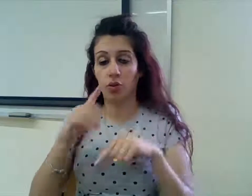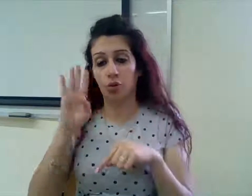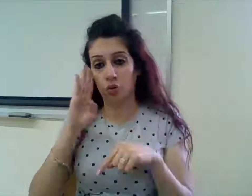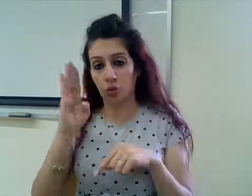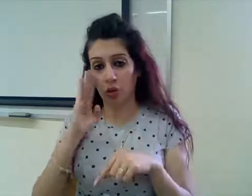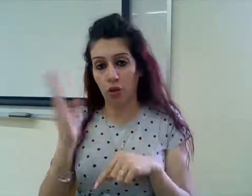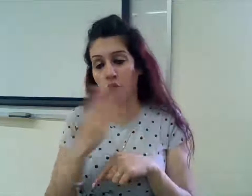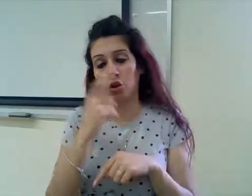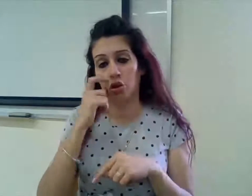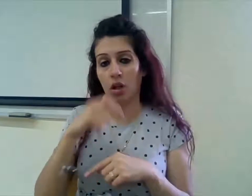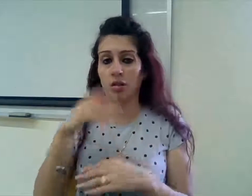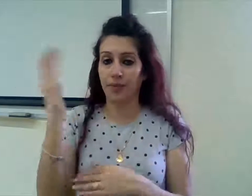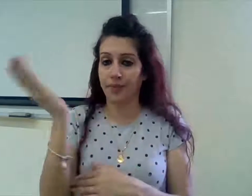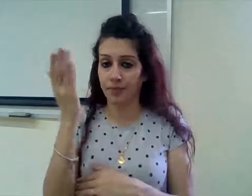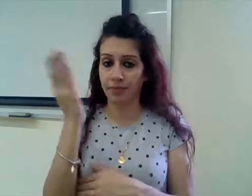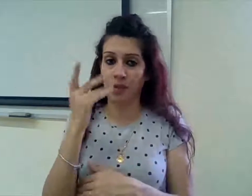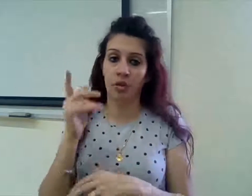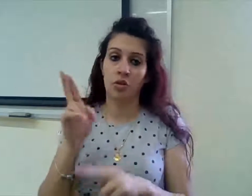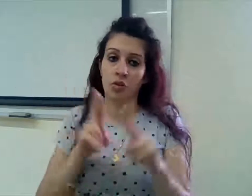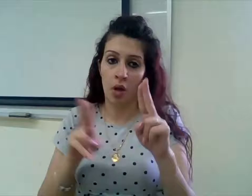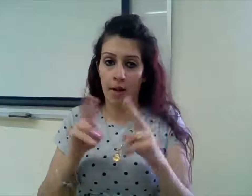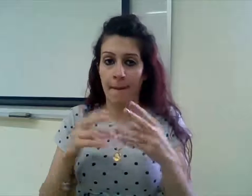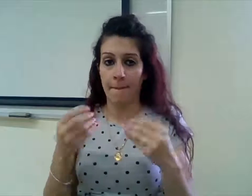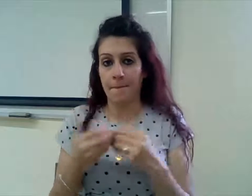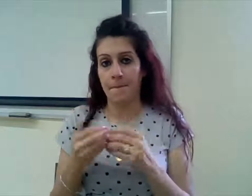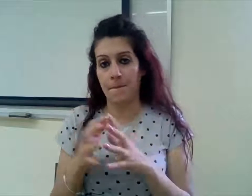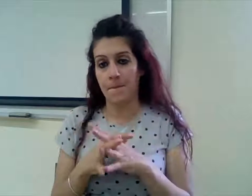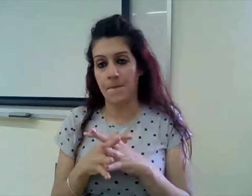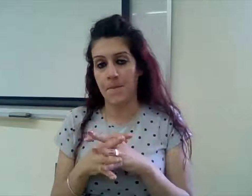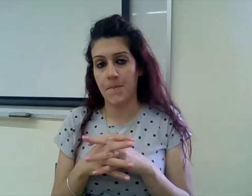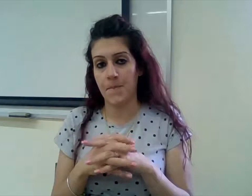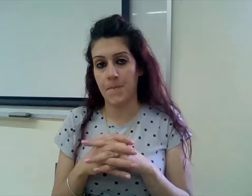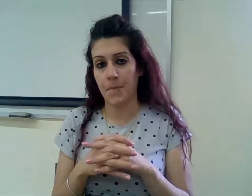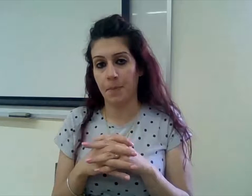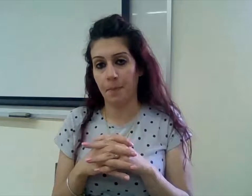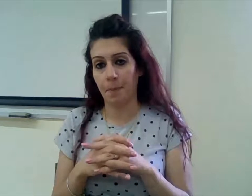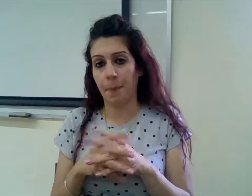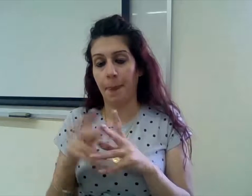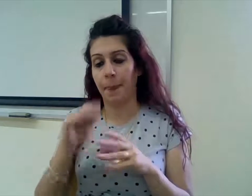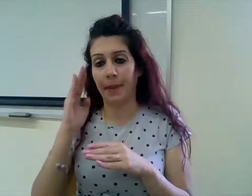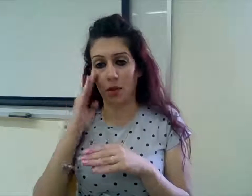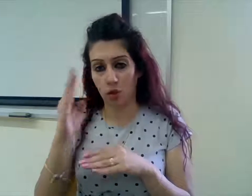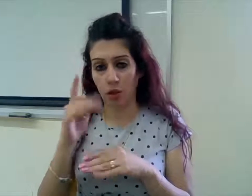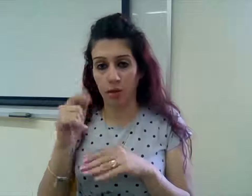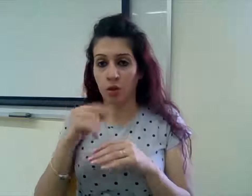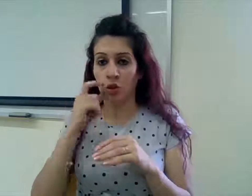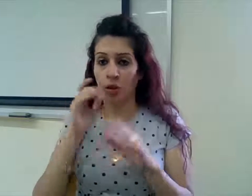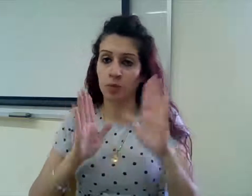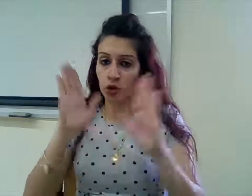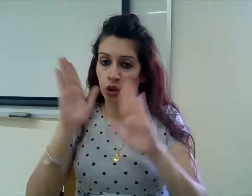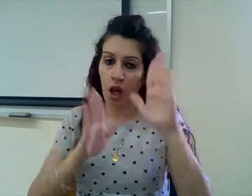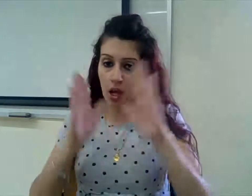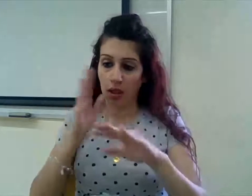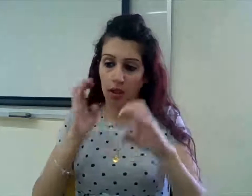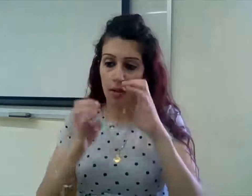on inclusion and education and I really like their their title - they shoes all